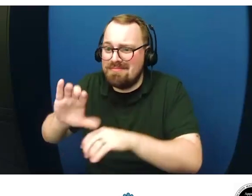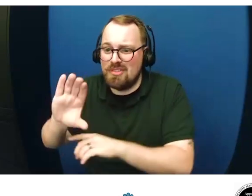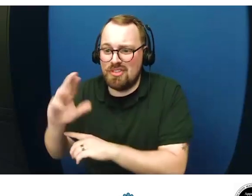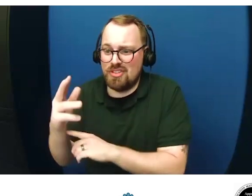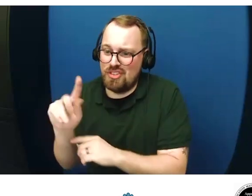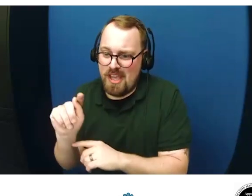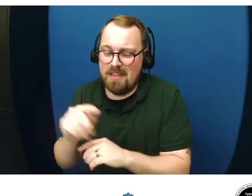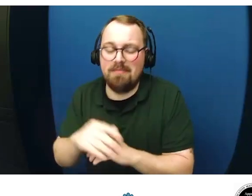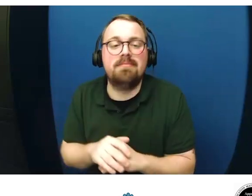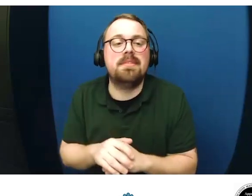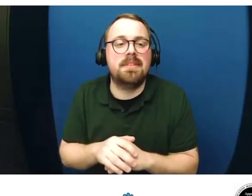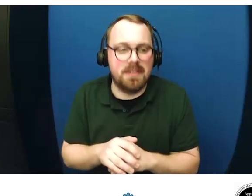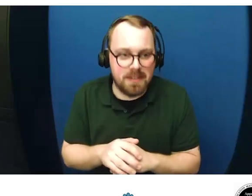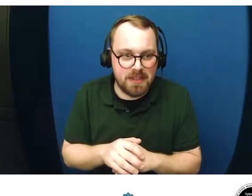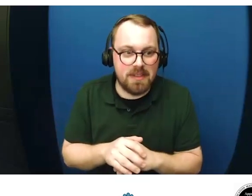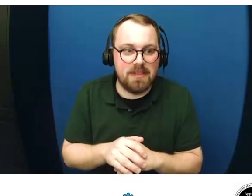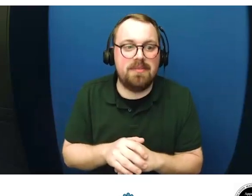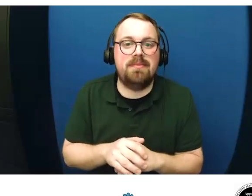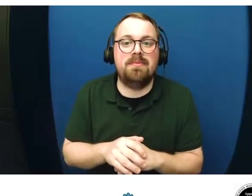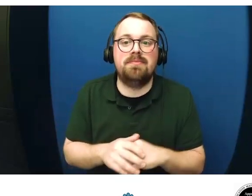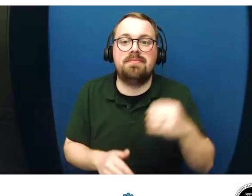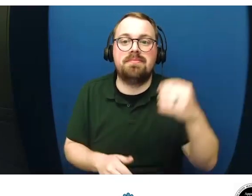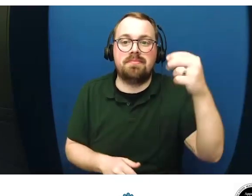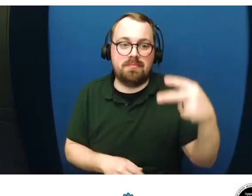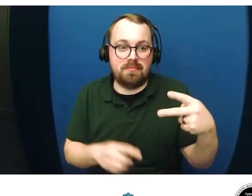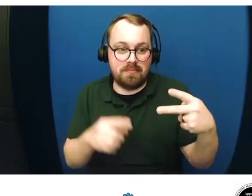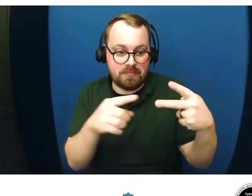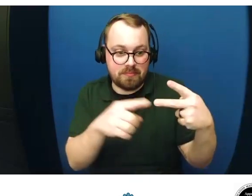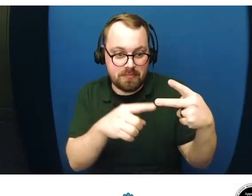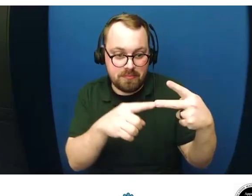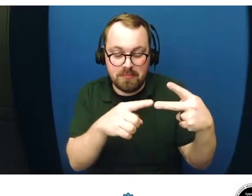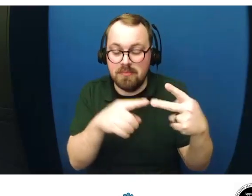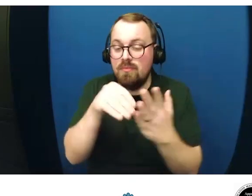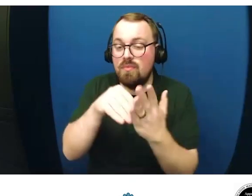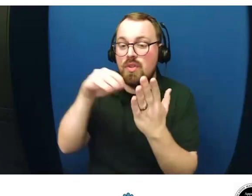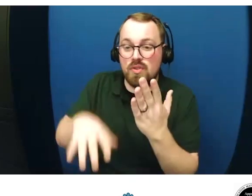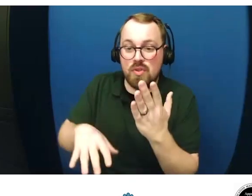In the second bullet here is, does...is the student able to compensate for not being